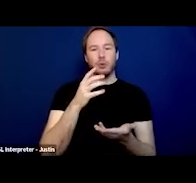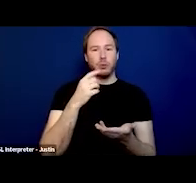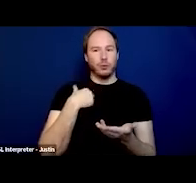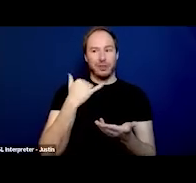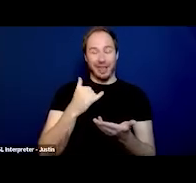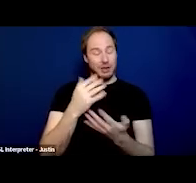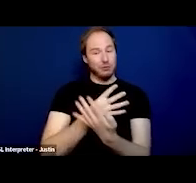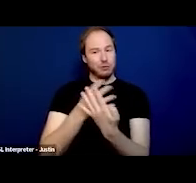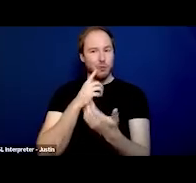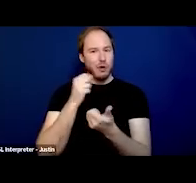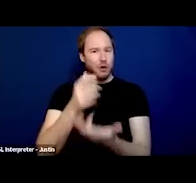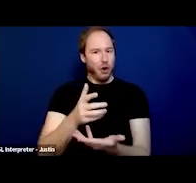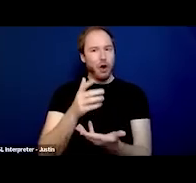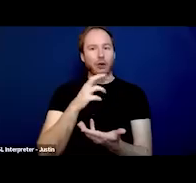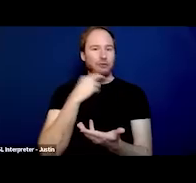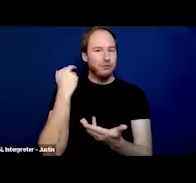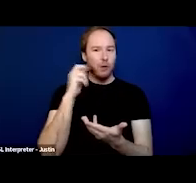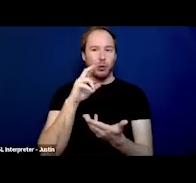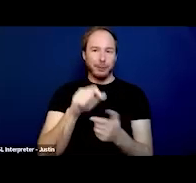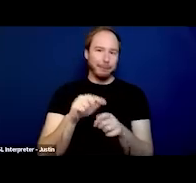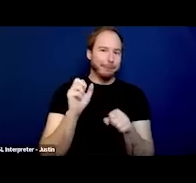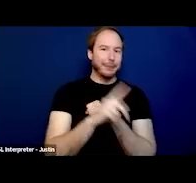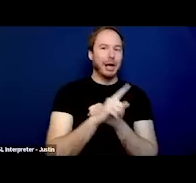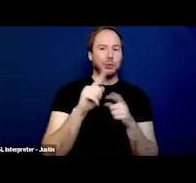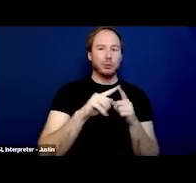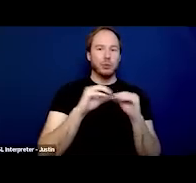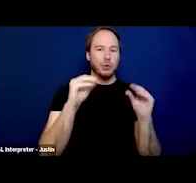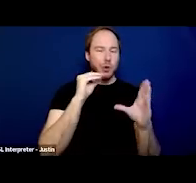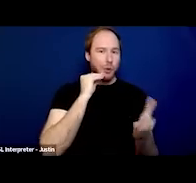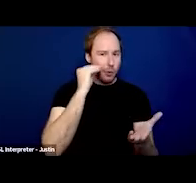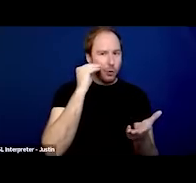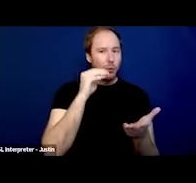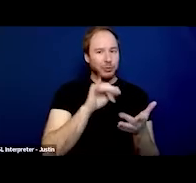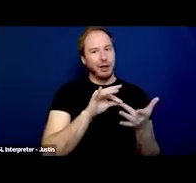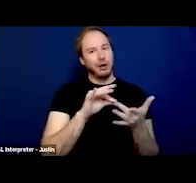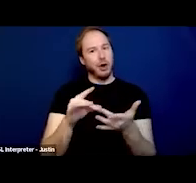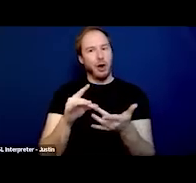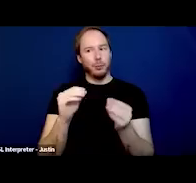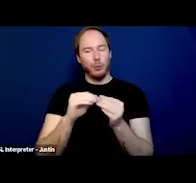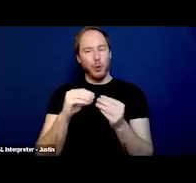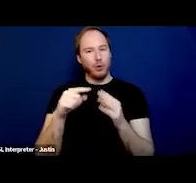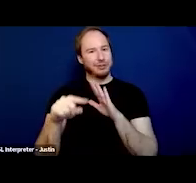and it can lead to negative mental health outcomes. Interactions with law enforcement